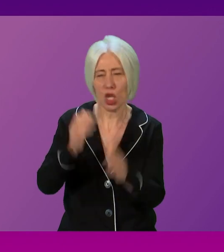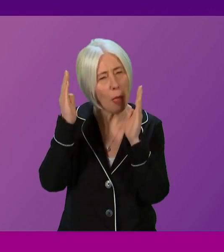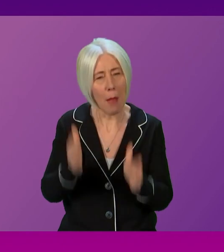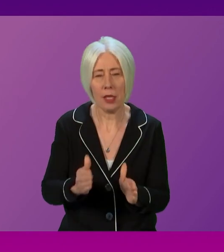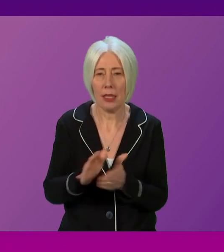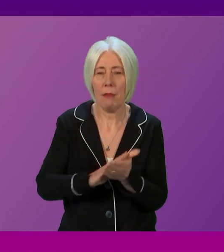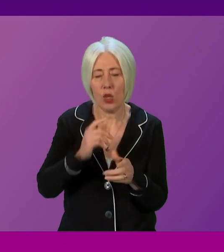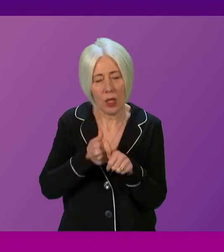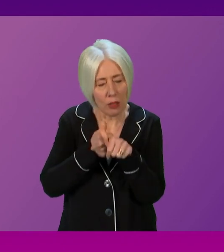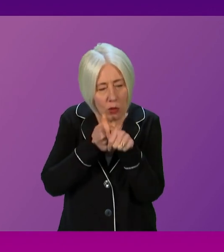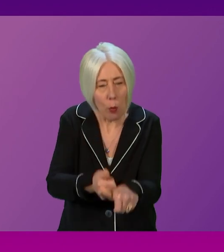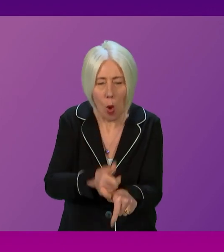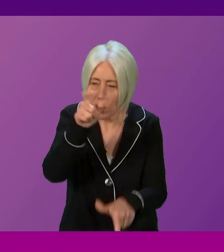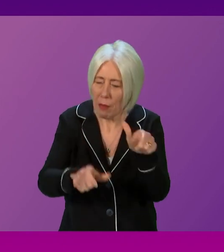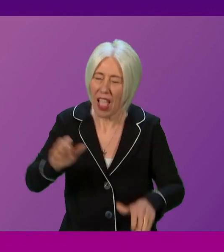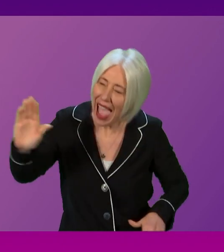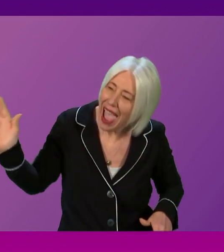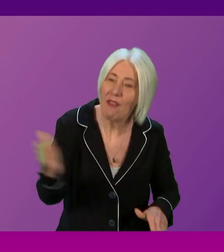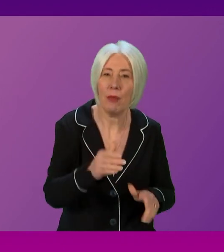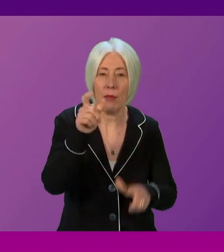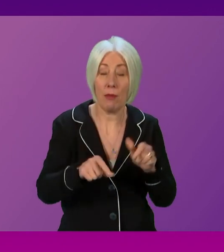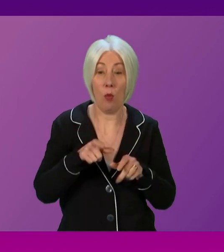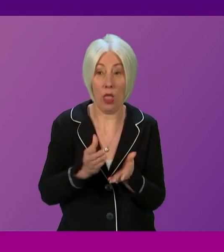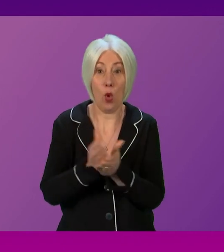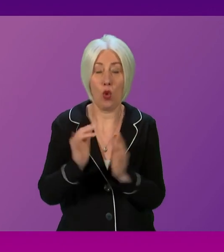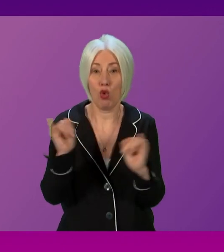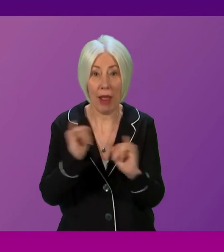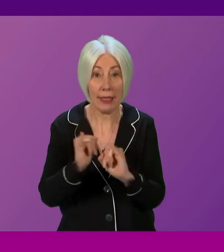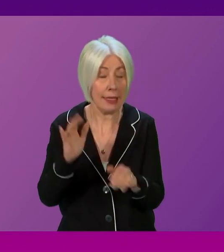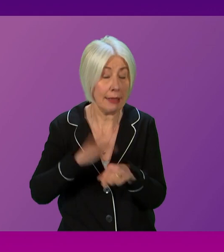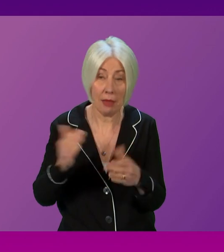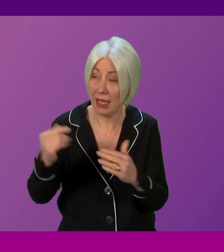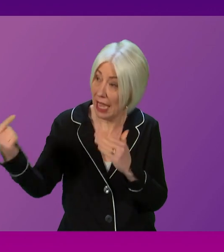act to support everyone in Scotland at times of crisis, regardless of their immigration status.